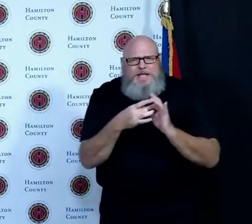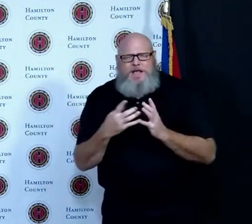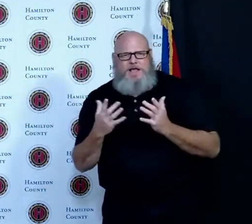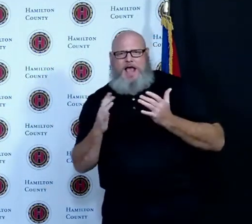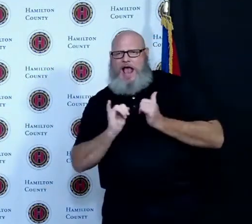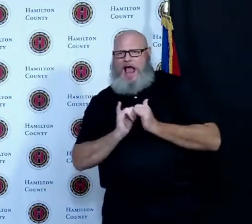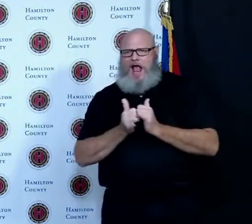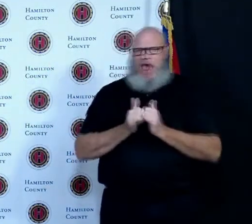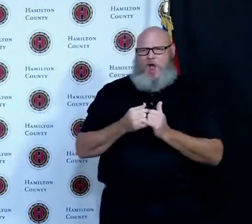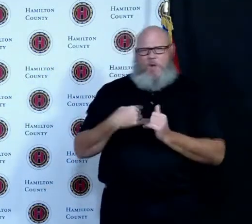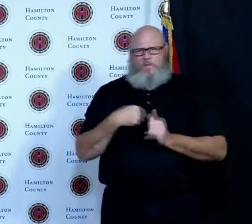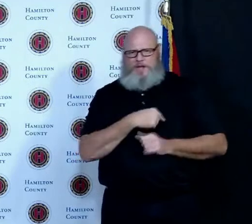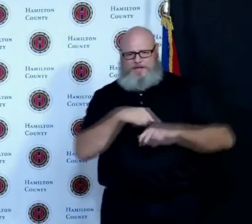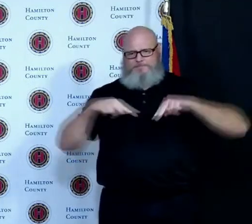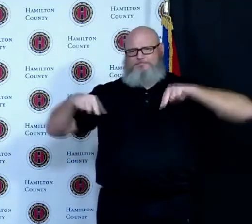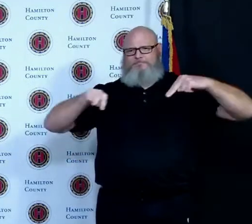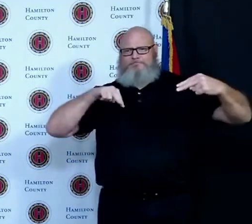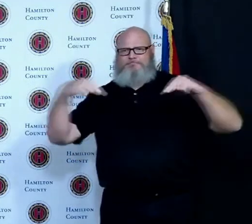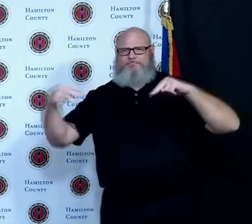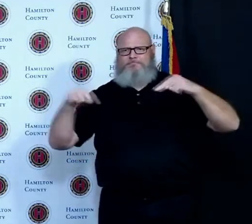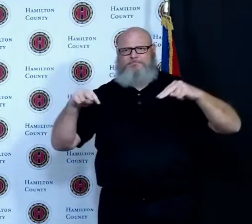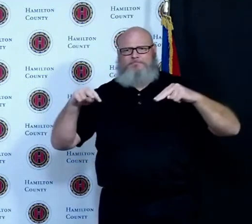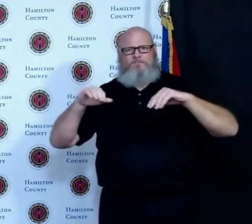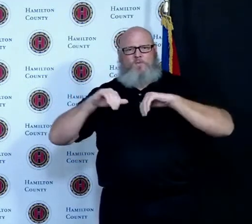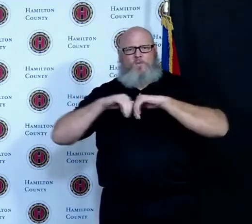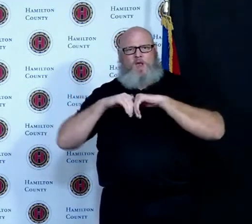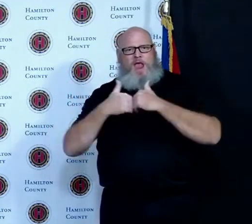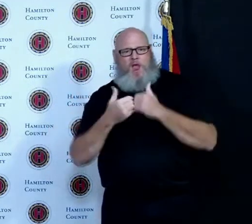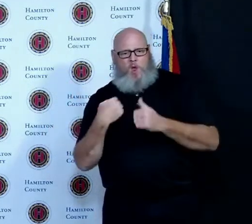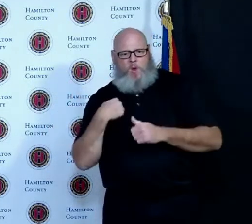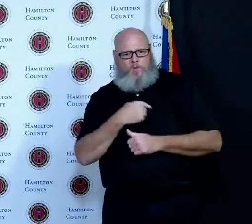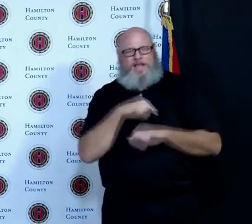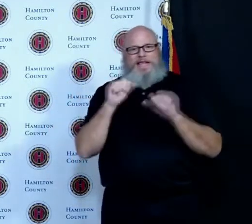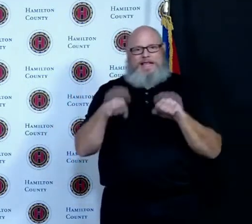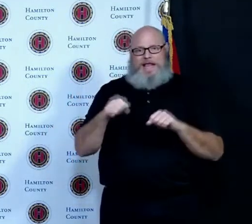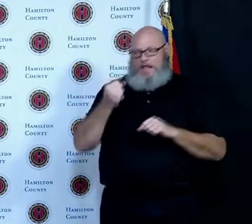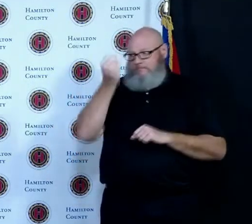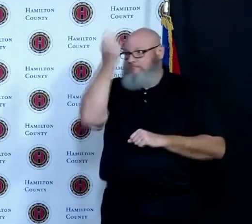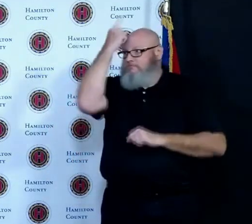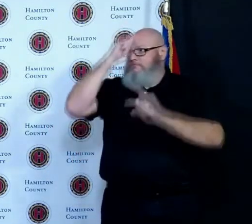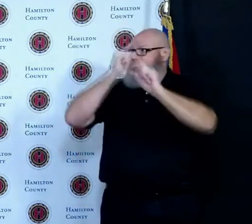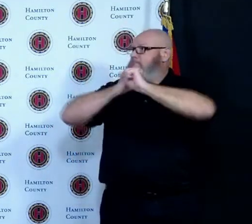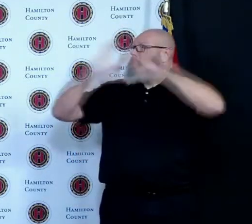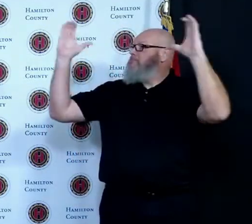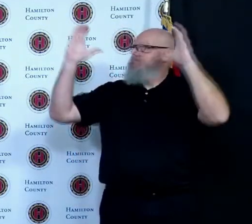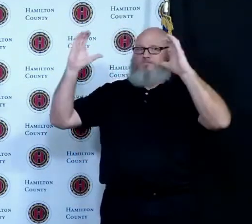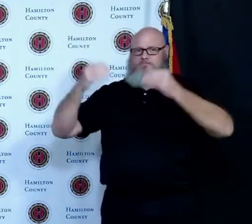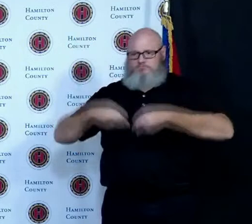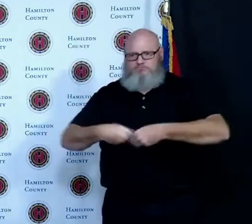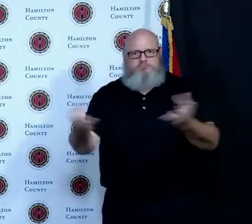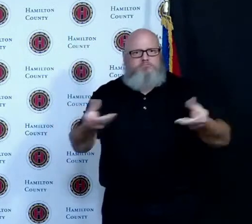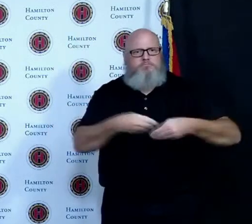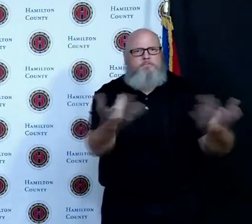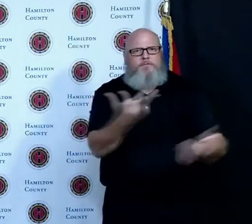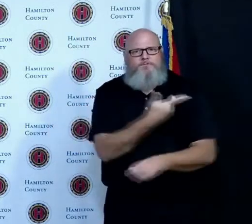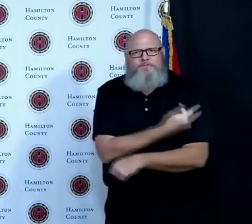capacity and will continue to build as that vaccine becomes available in larger quantities